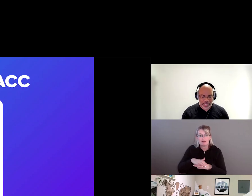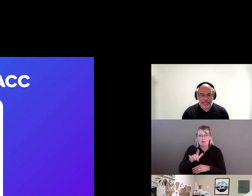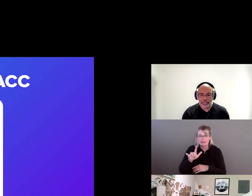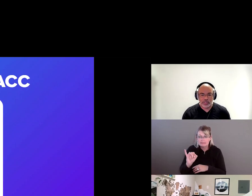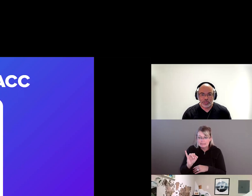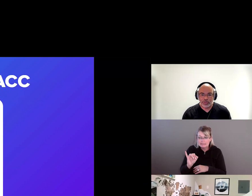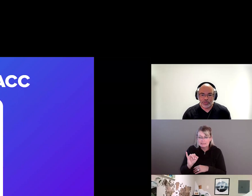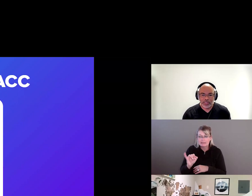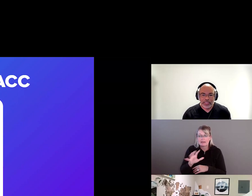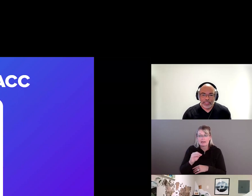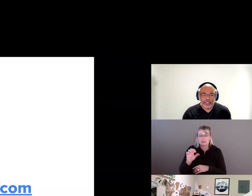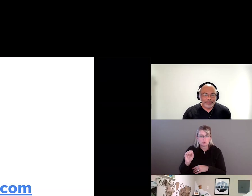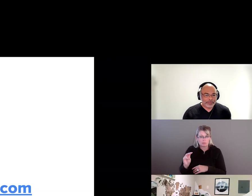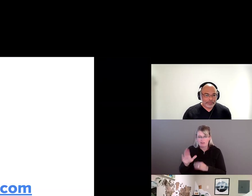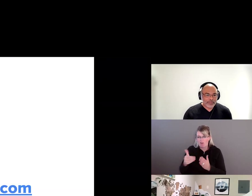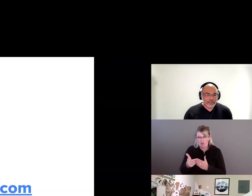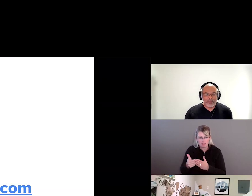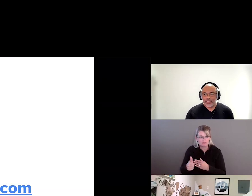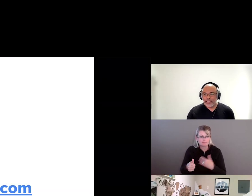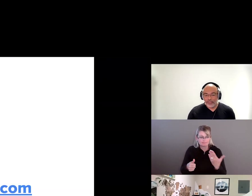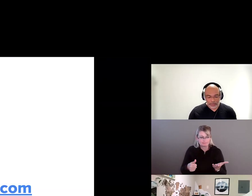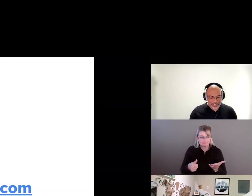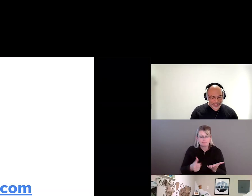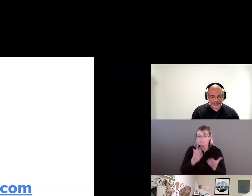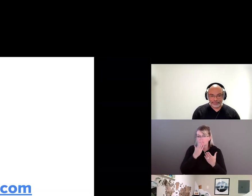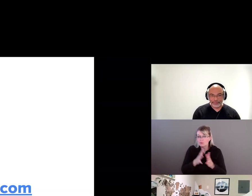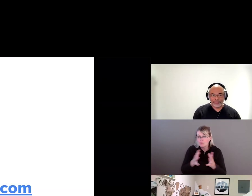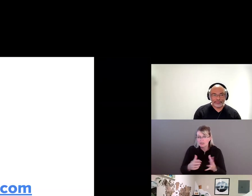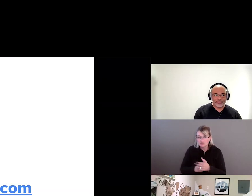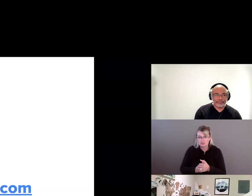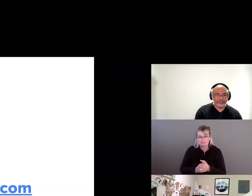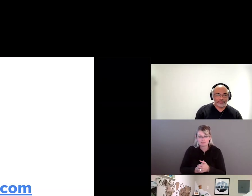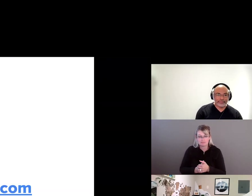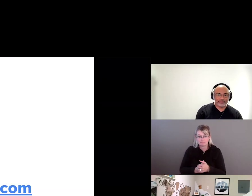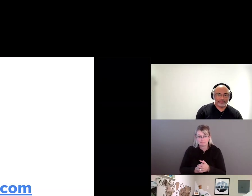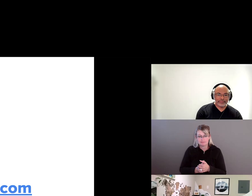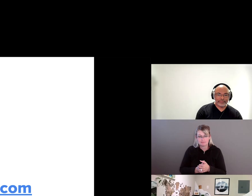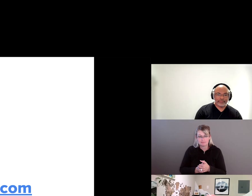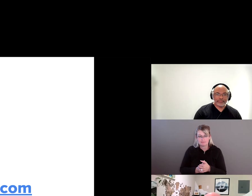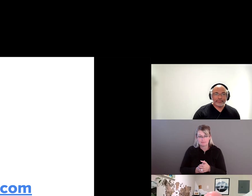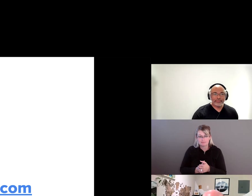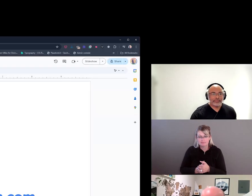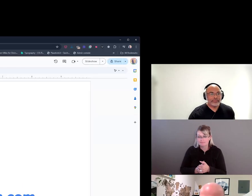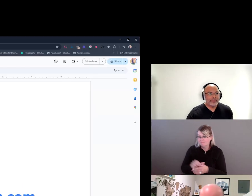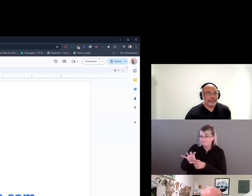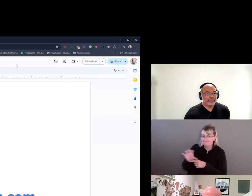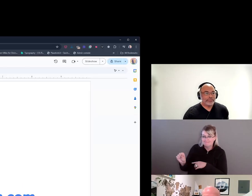and the socials. Thank you very much. >> Jay: Awesome, thank you so much,